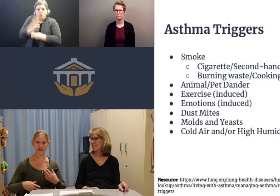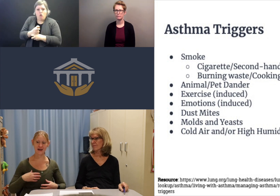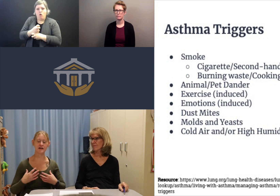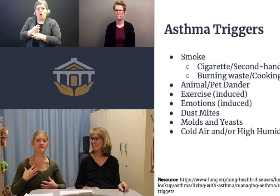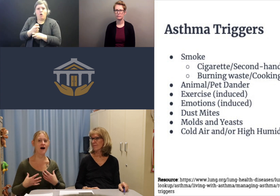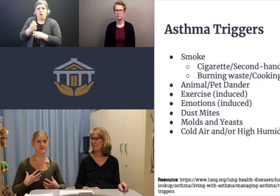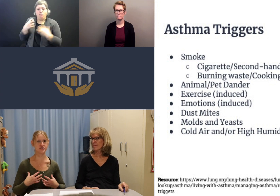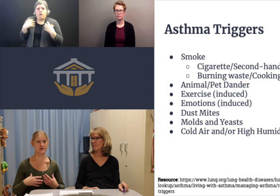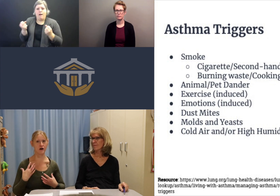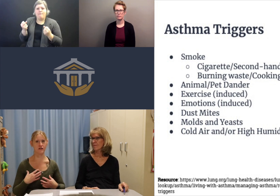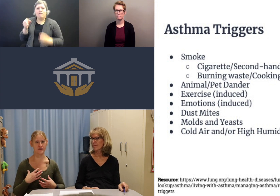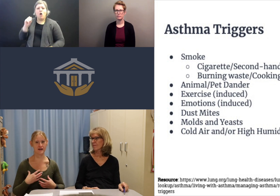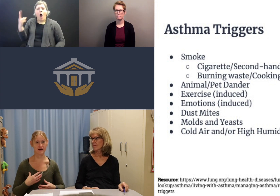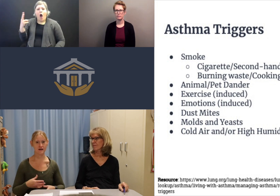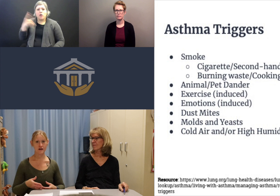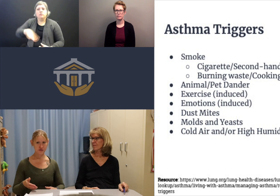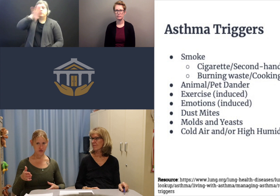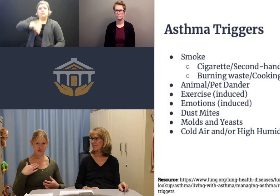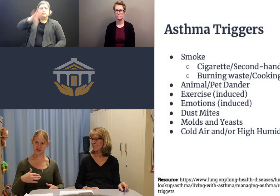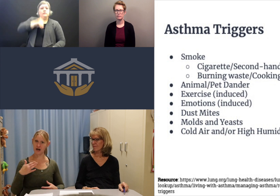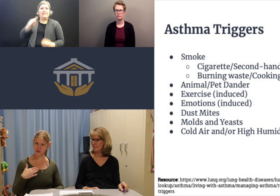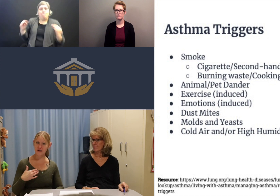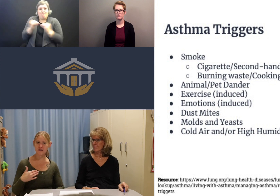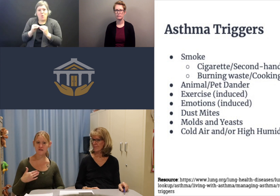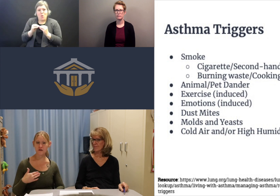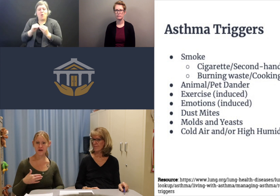get enough oxygen while they're needing it. So they start to hyperventilate a little bit